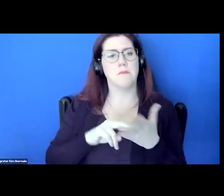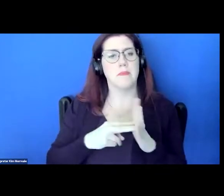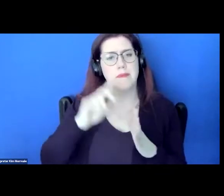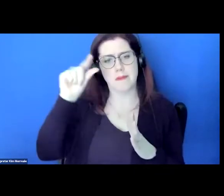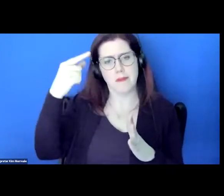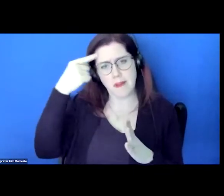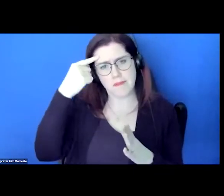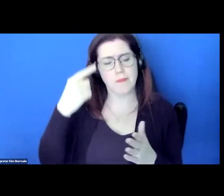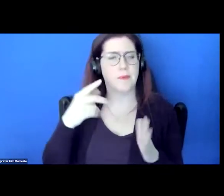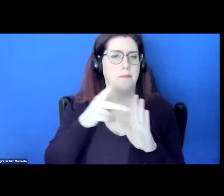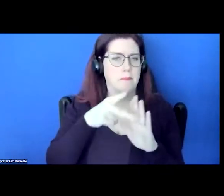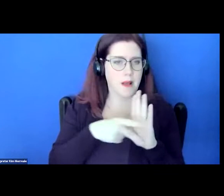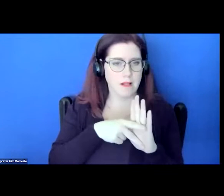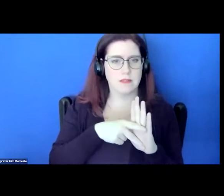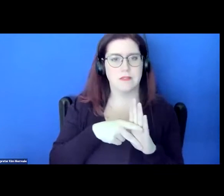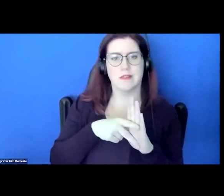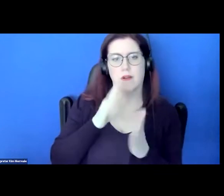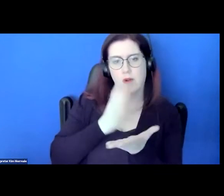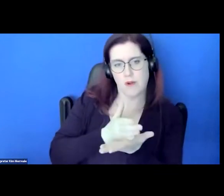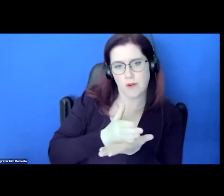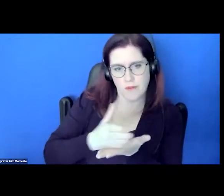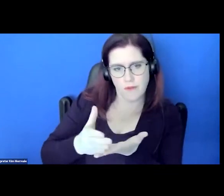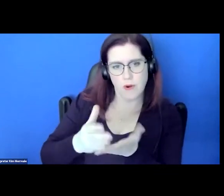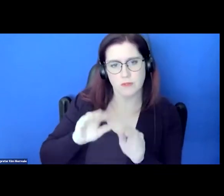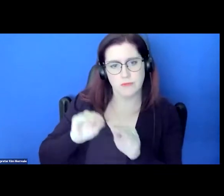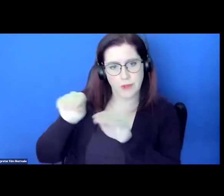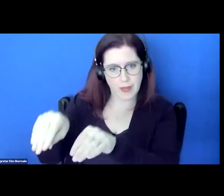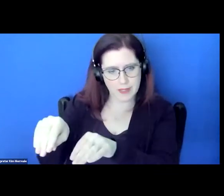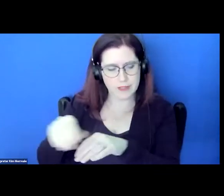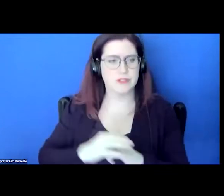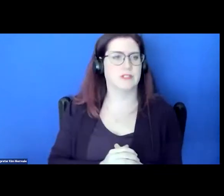forced relocation in 1950s and there were also a termination of policies